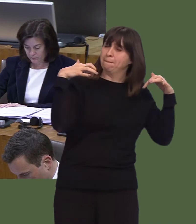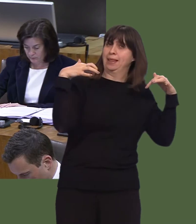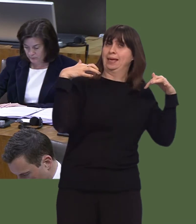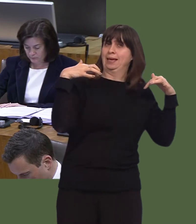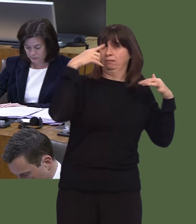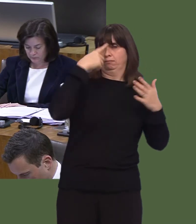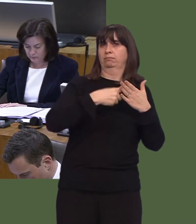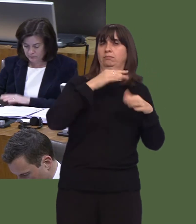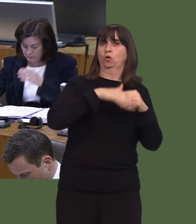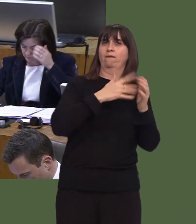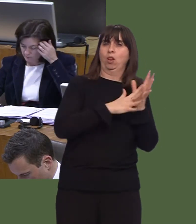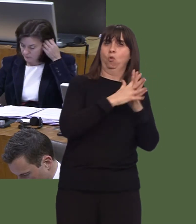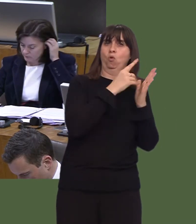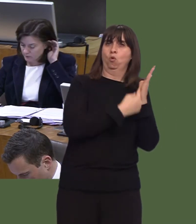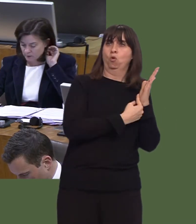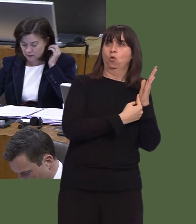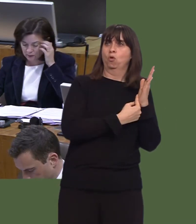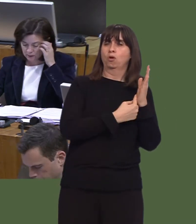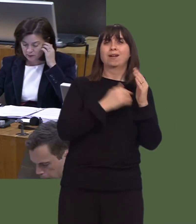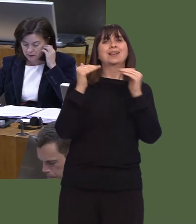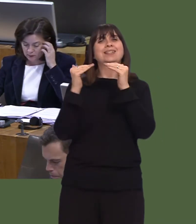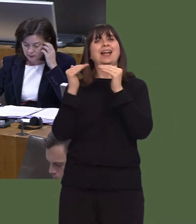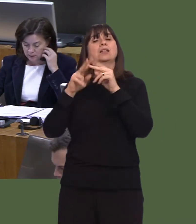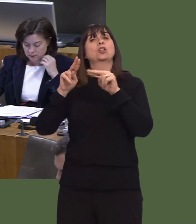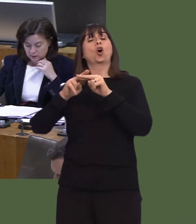Let's remind ourselves that the Standards of Conduct Committee conducted an inquiry